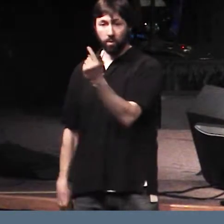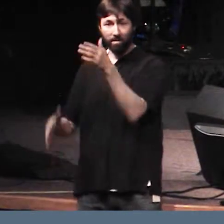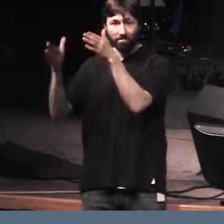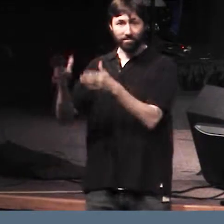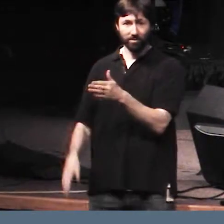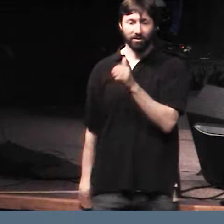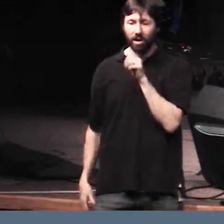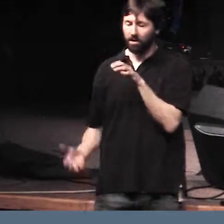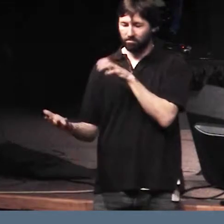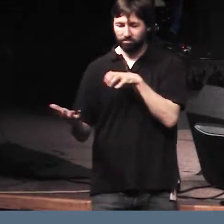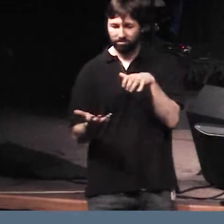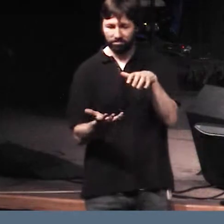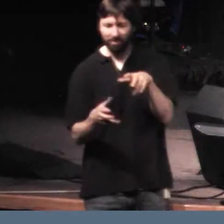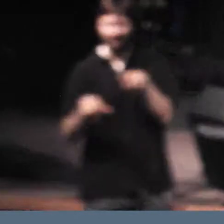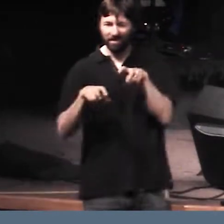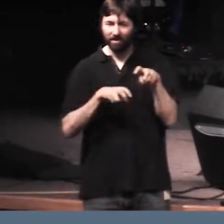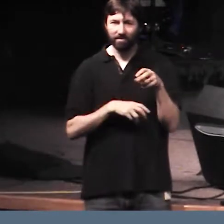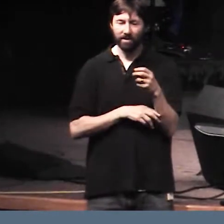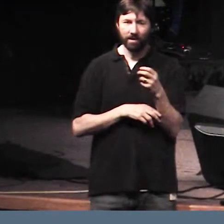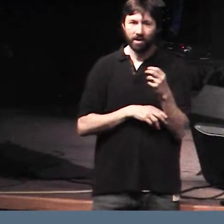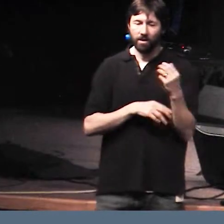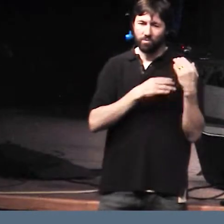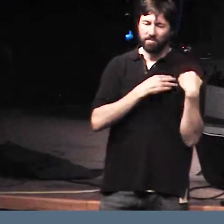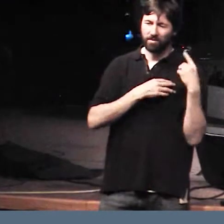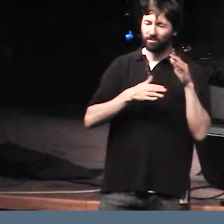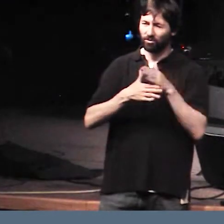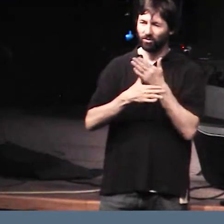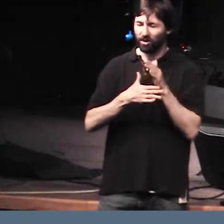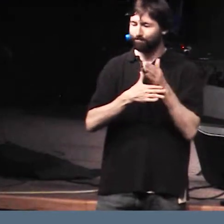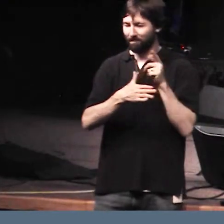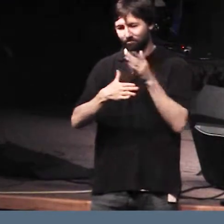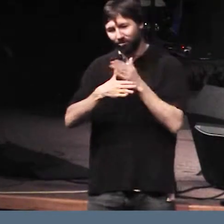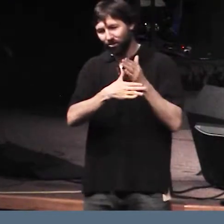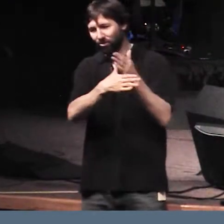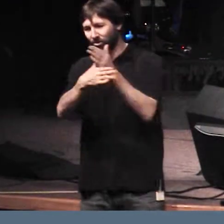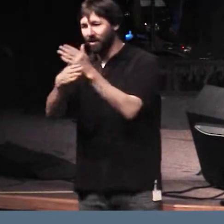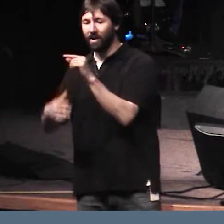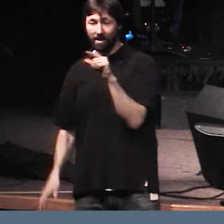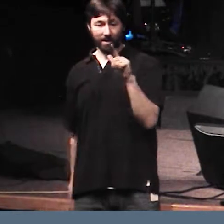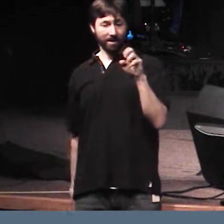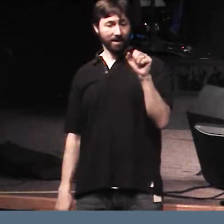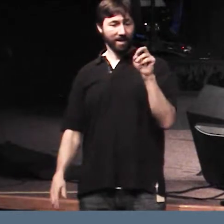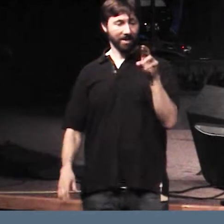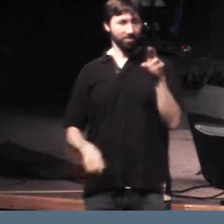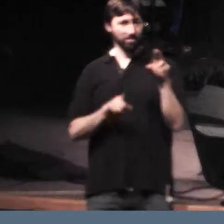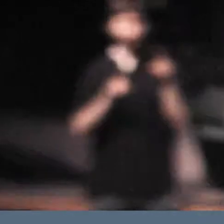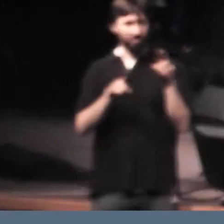taking care of all of the needy the responsibility is shared around and so a gleaner they're able to go and glean from the edges of the field from